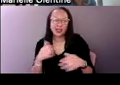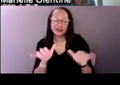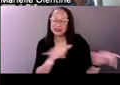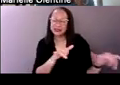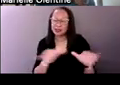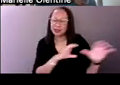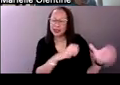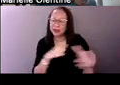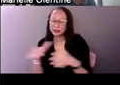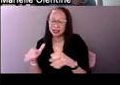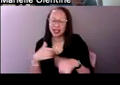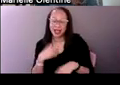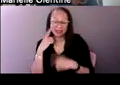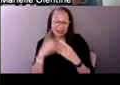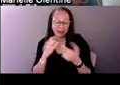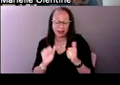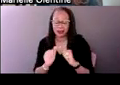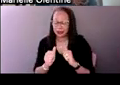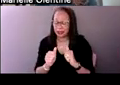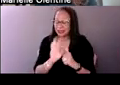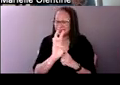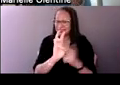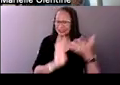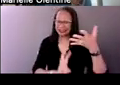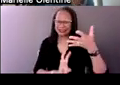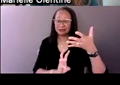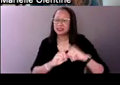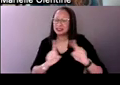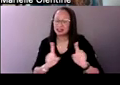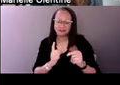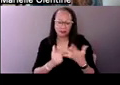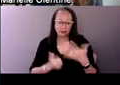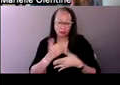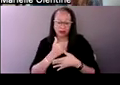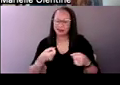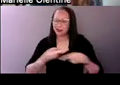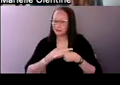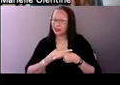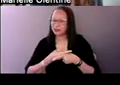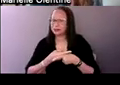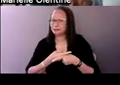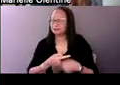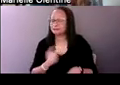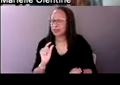So it's true that many of these priorities follow from each other, but the way to approach a festival